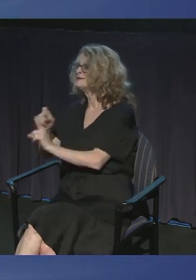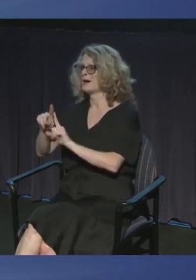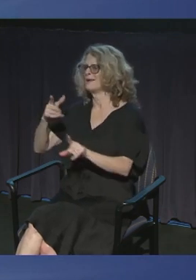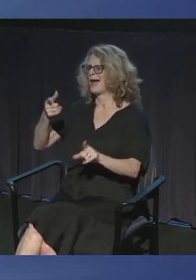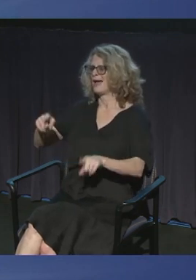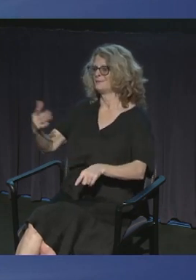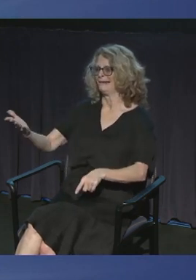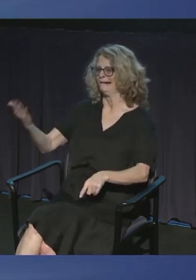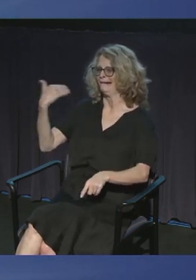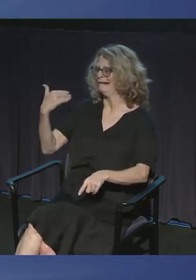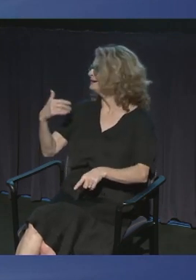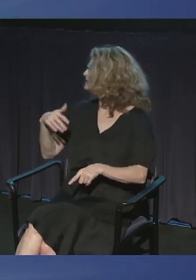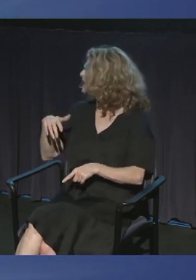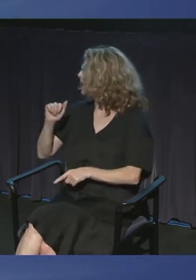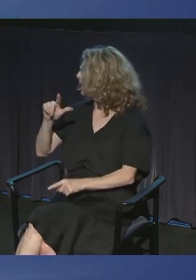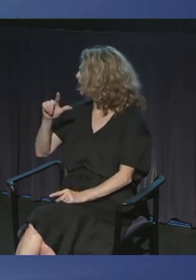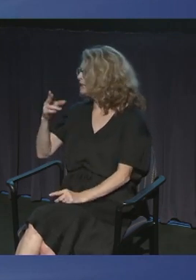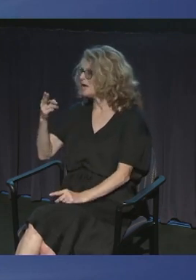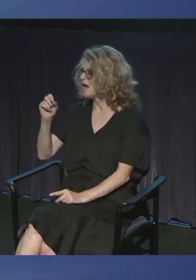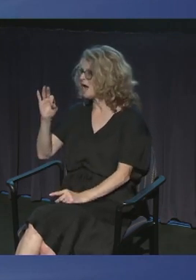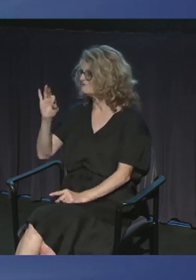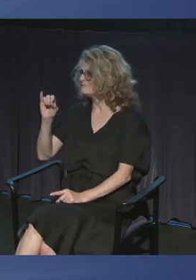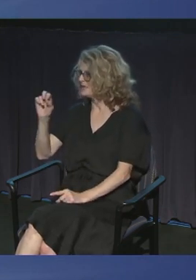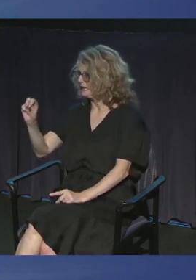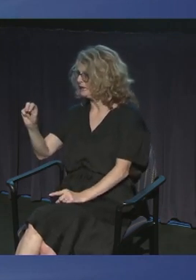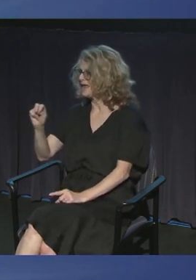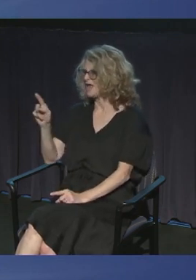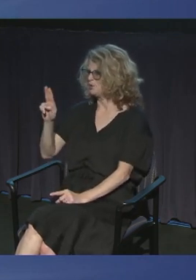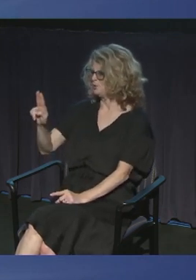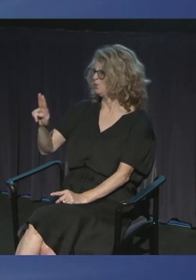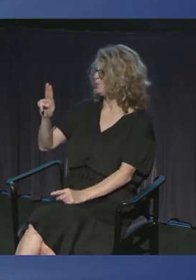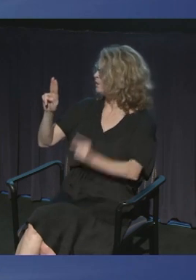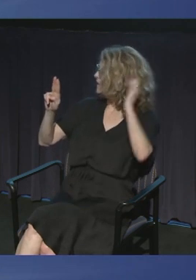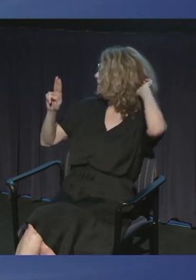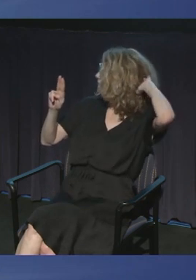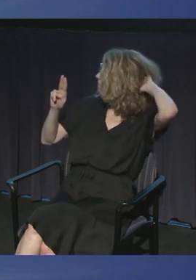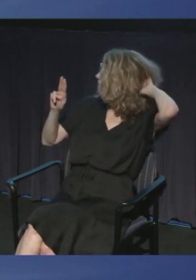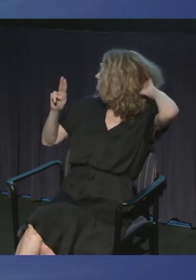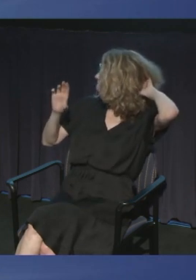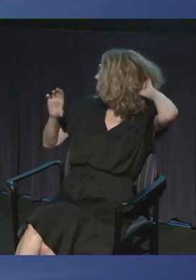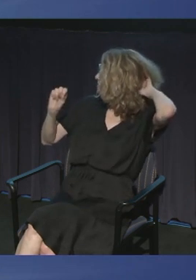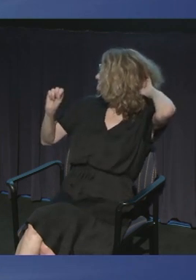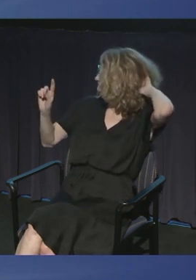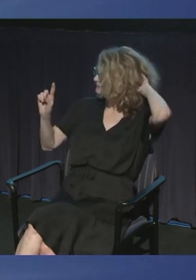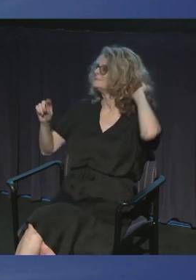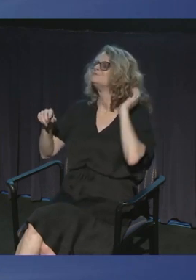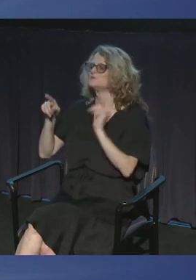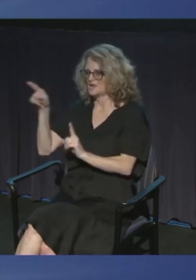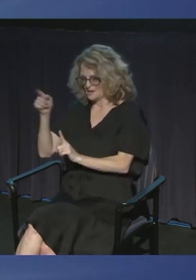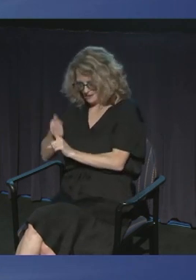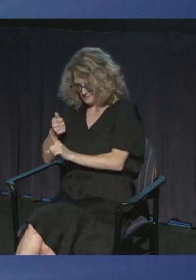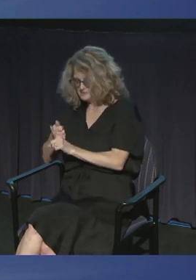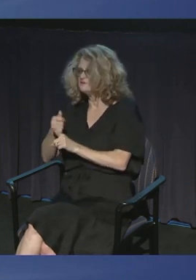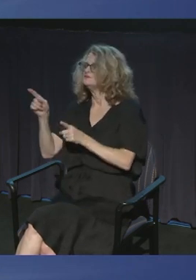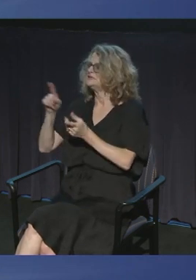YEARS NOW-- HAL HOFFMAN AT UCSD